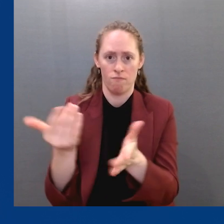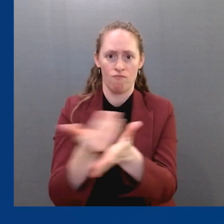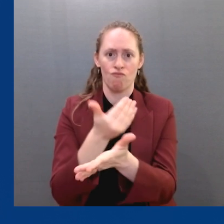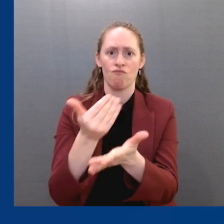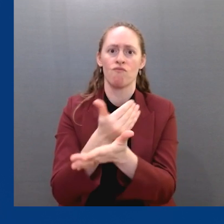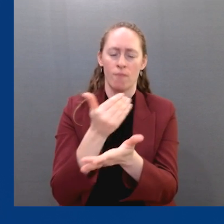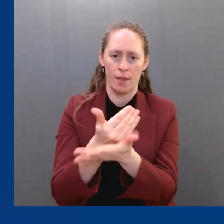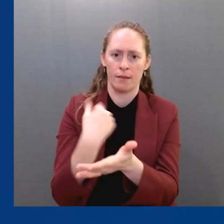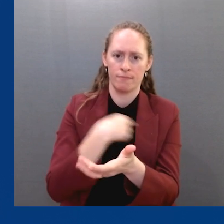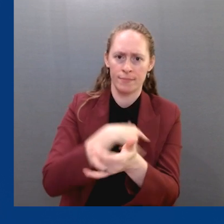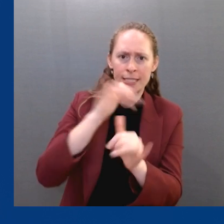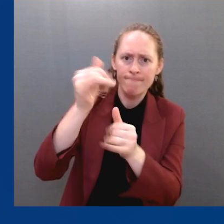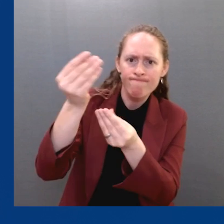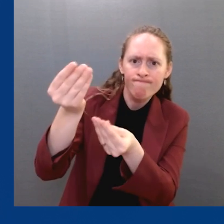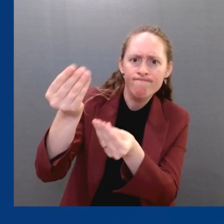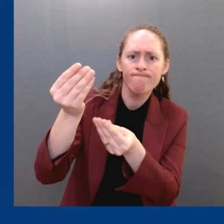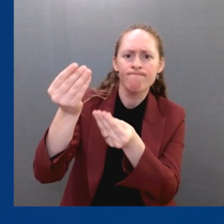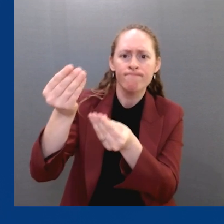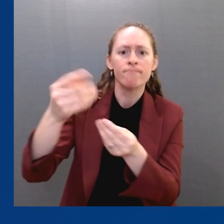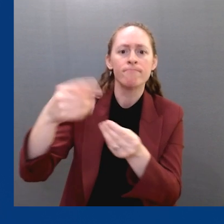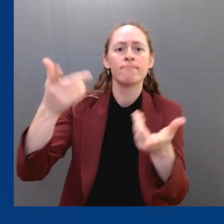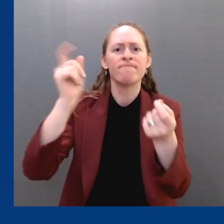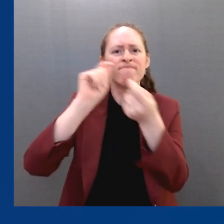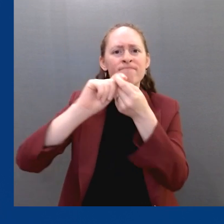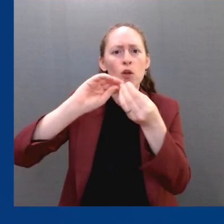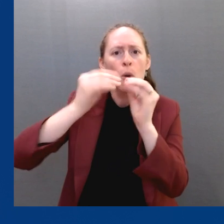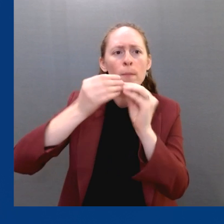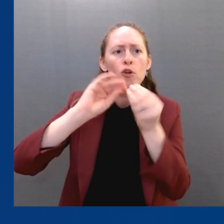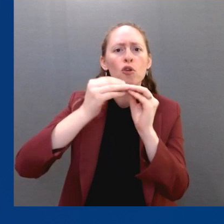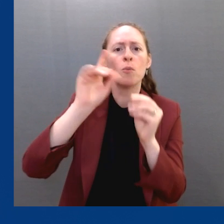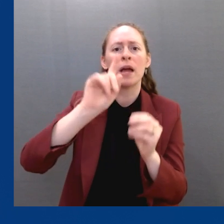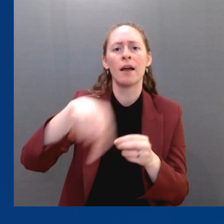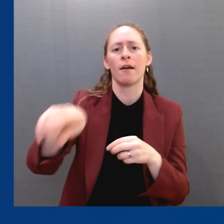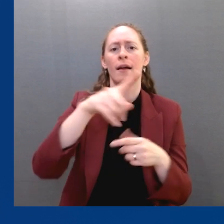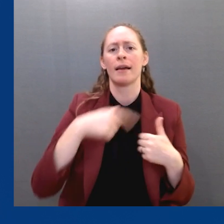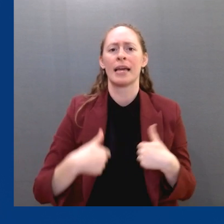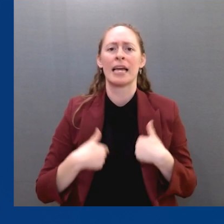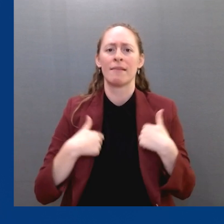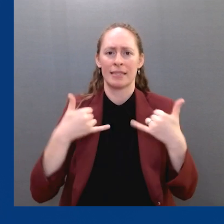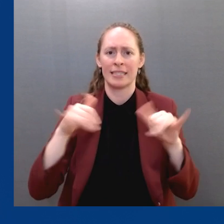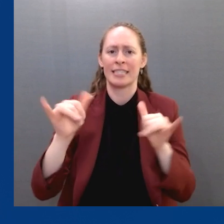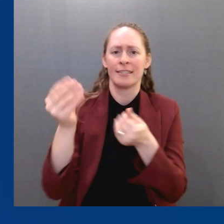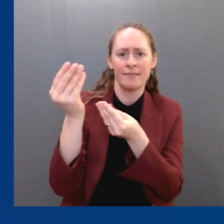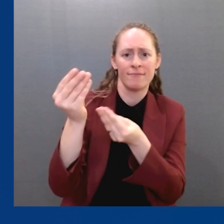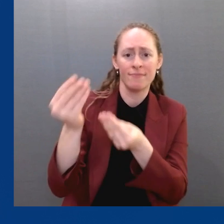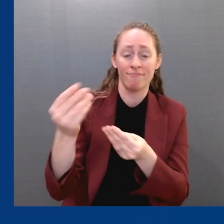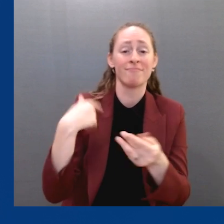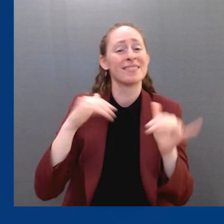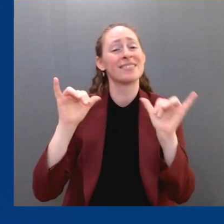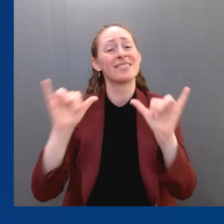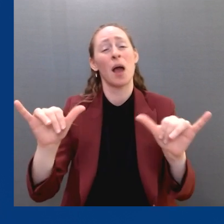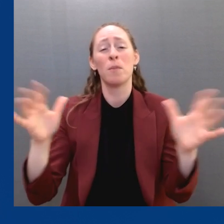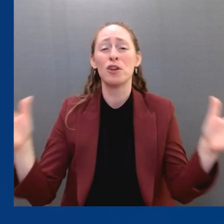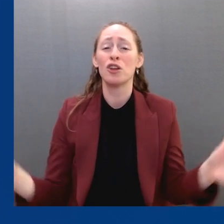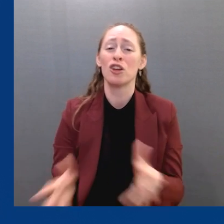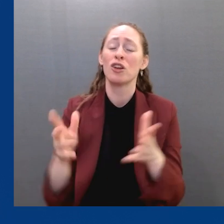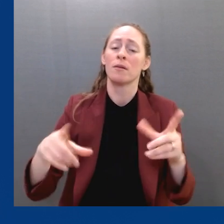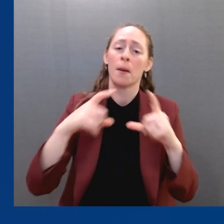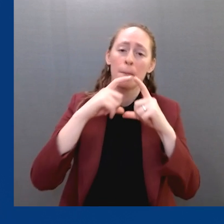updating our now cast for much of our guidance related to masking vaccination, boosting ventilation.